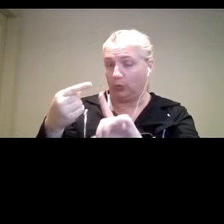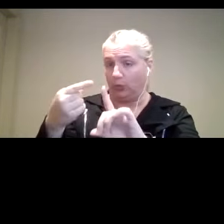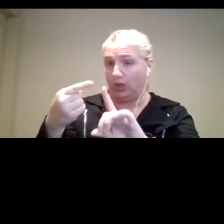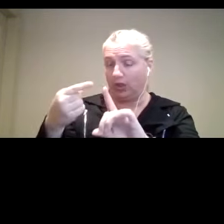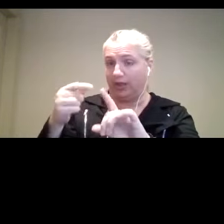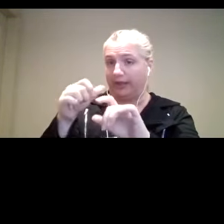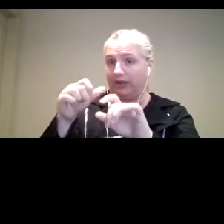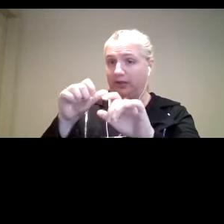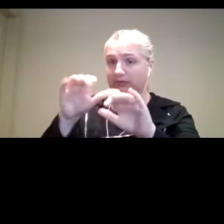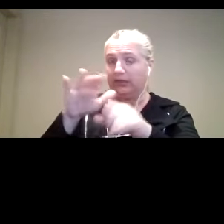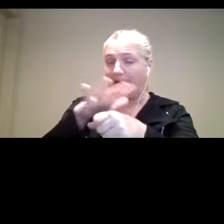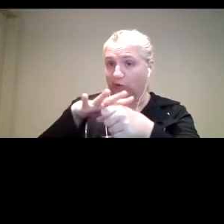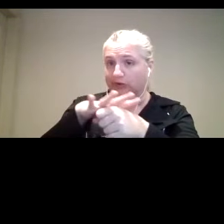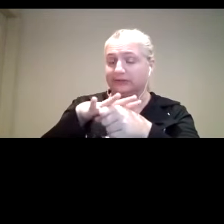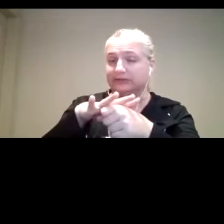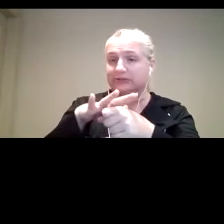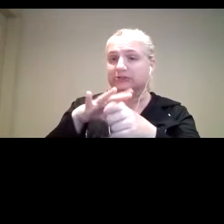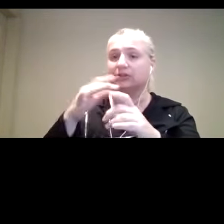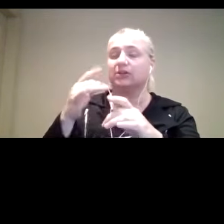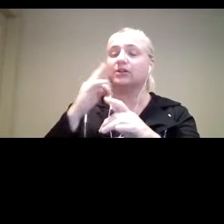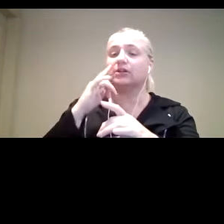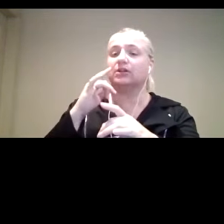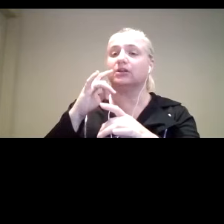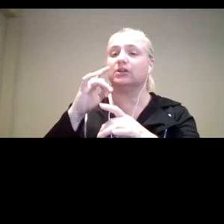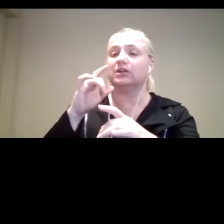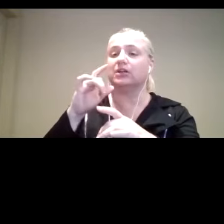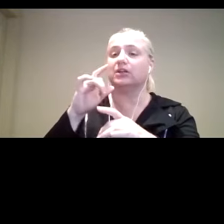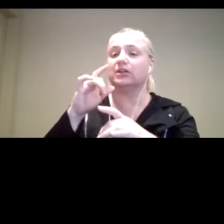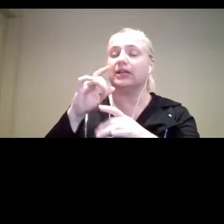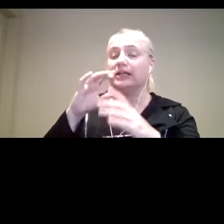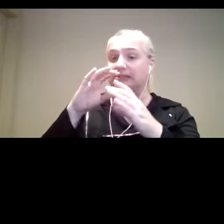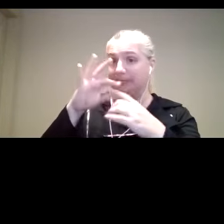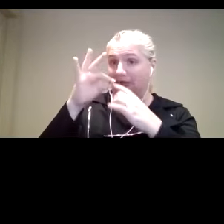that special education roster teacher is the author of?